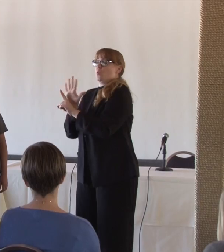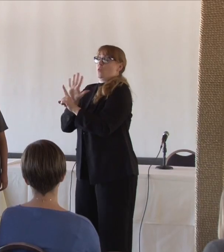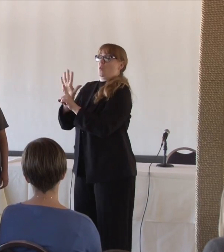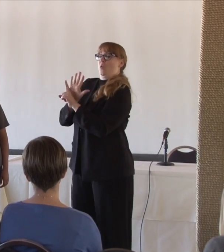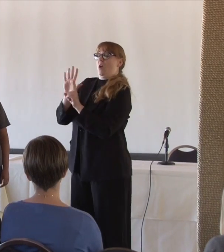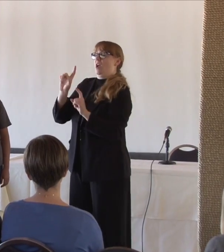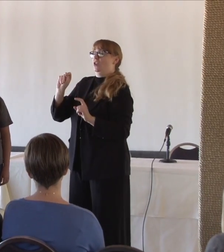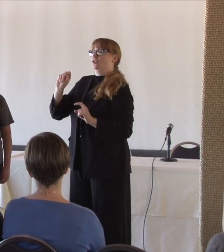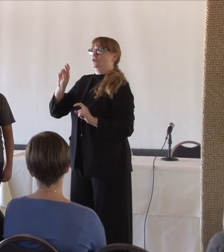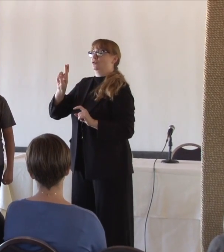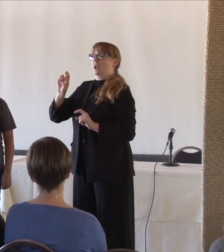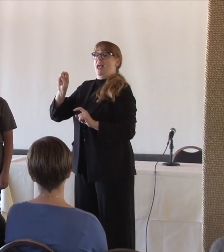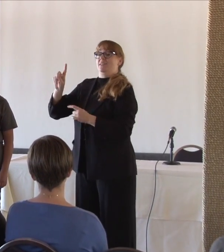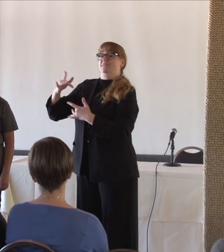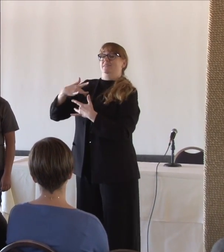Upcoming trends. And